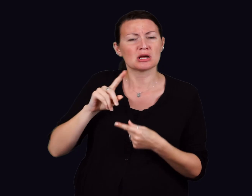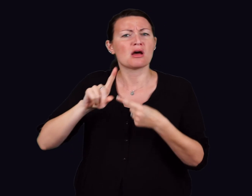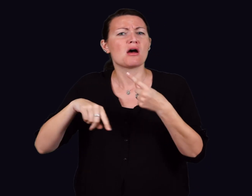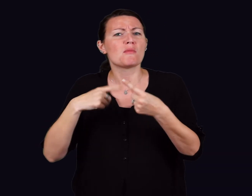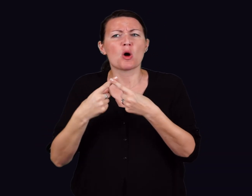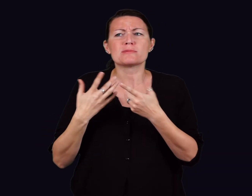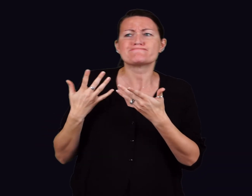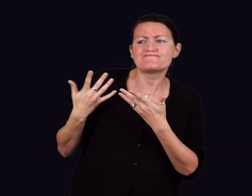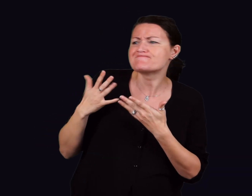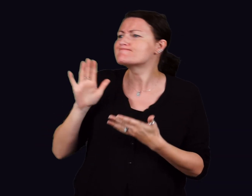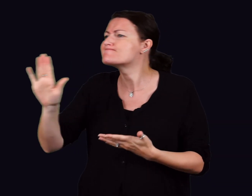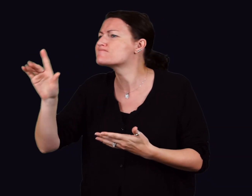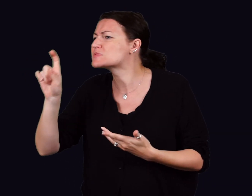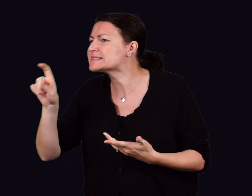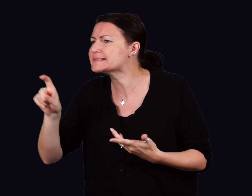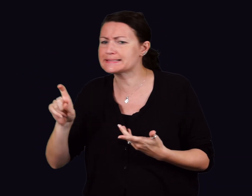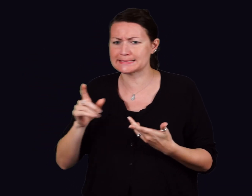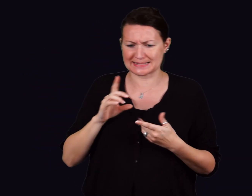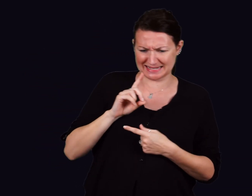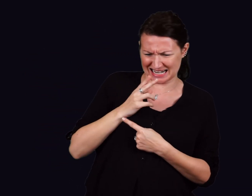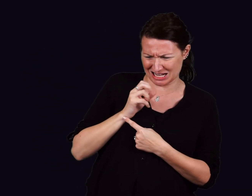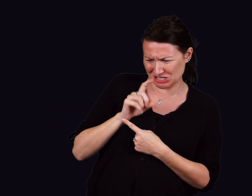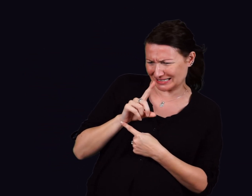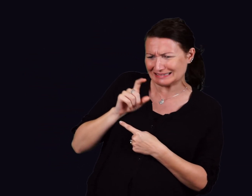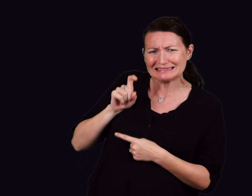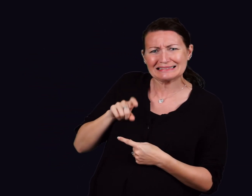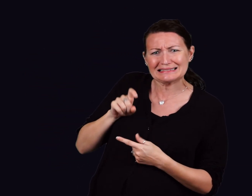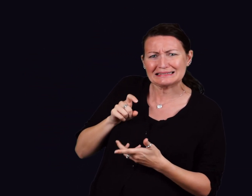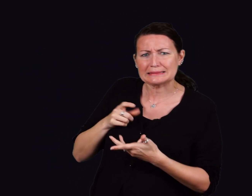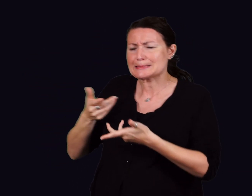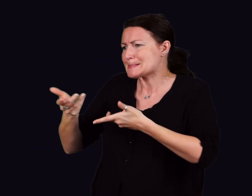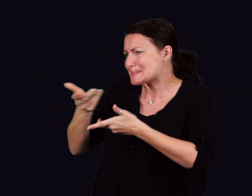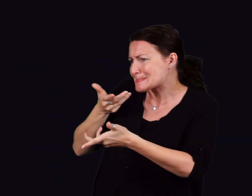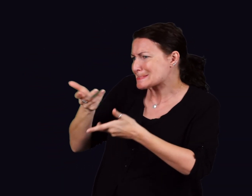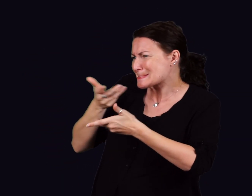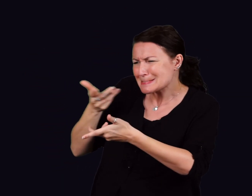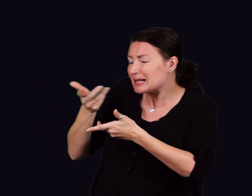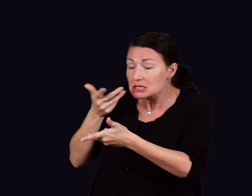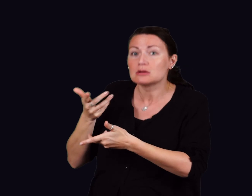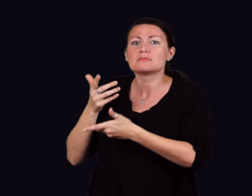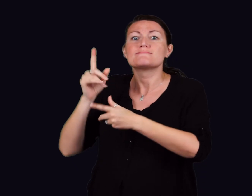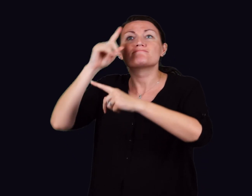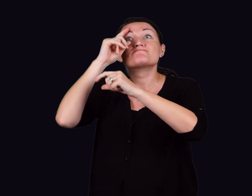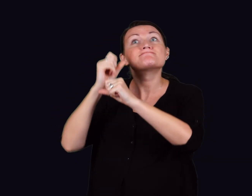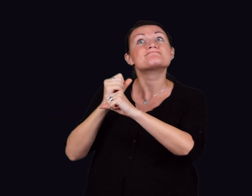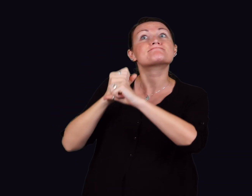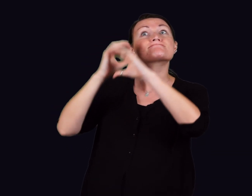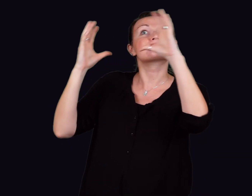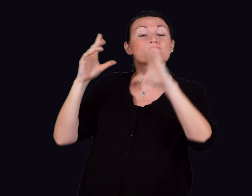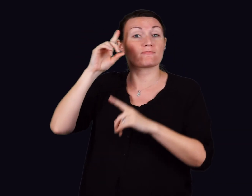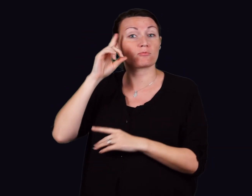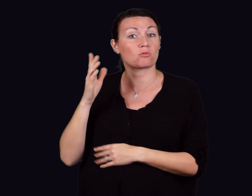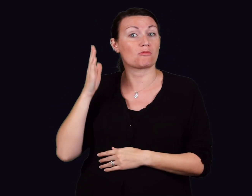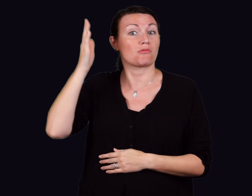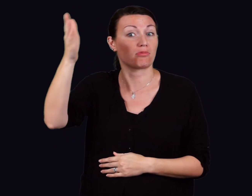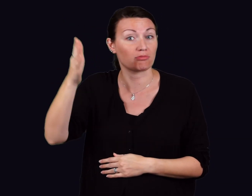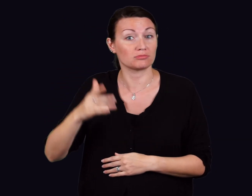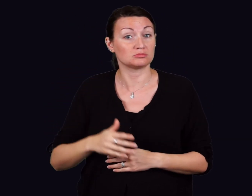about our shared needs and vision for the future.